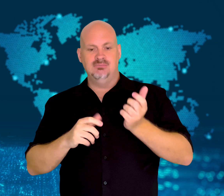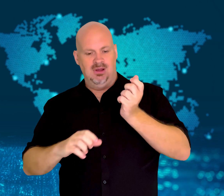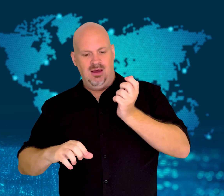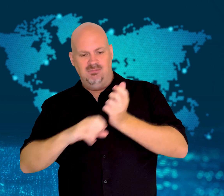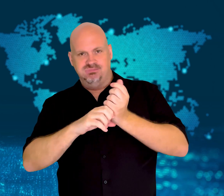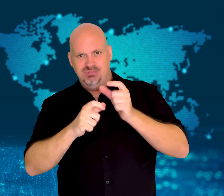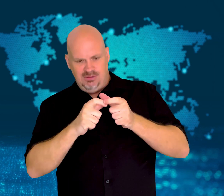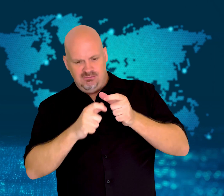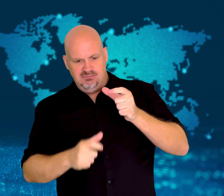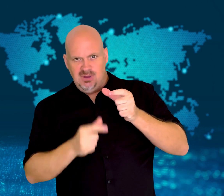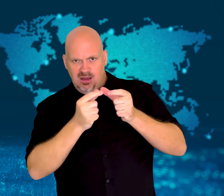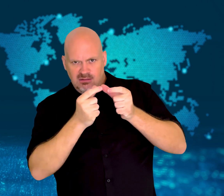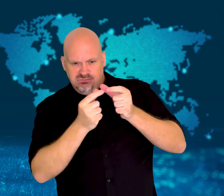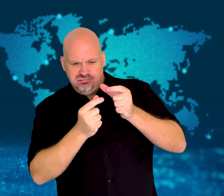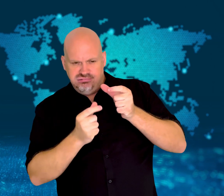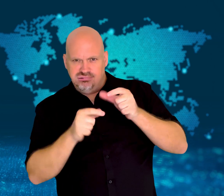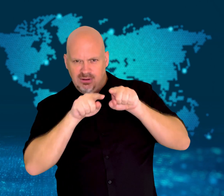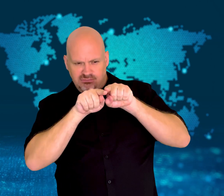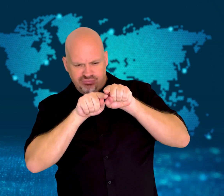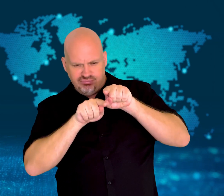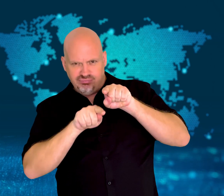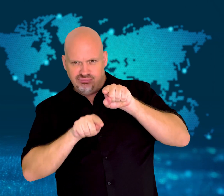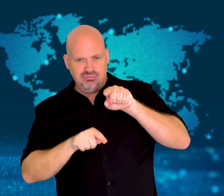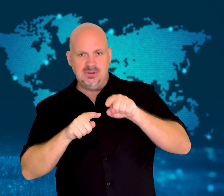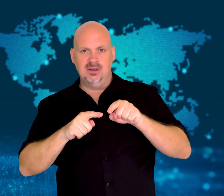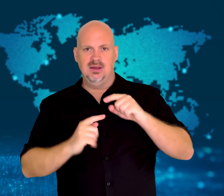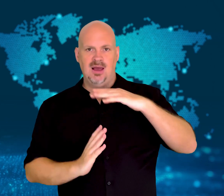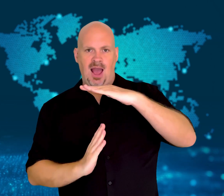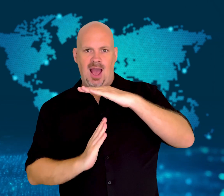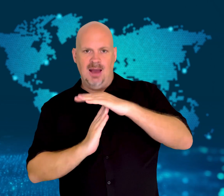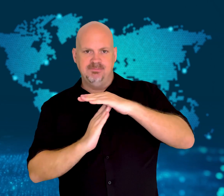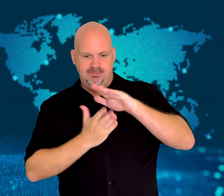limits magazine capacities.